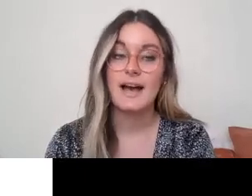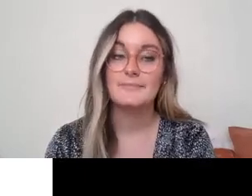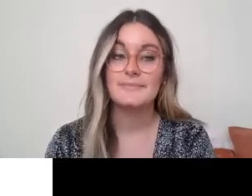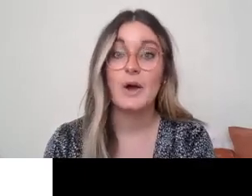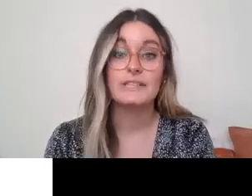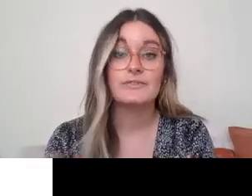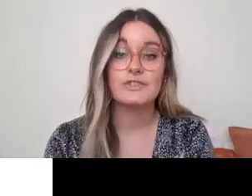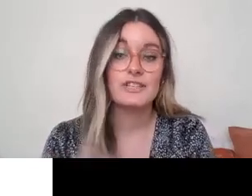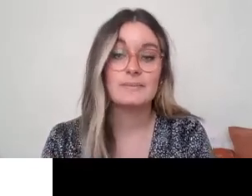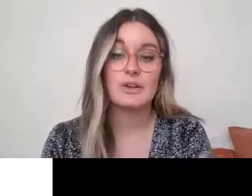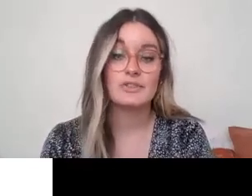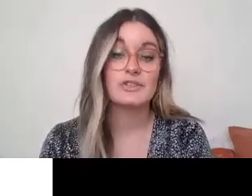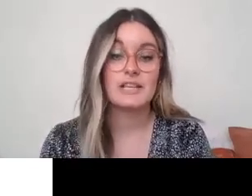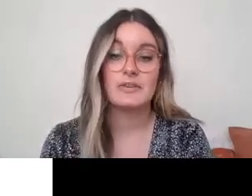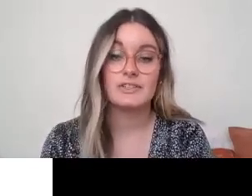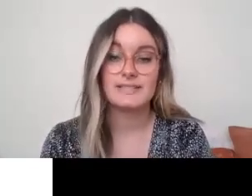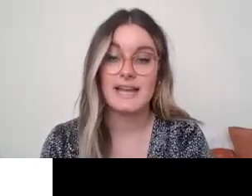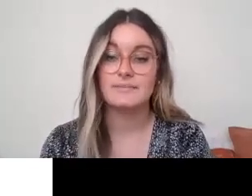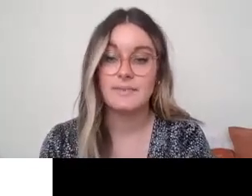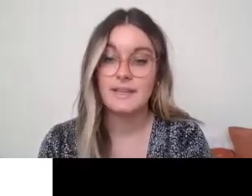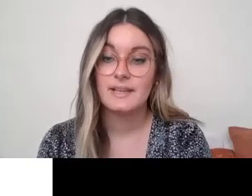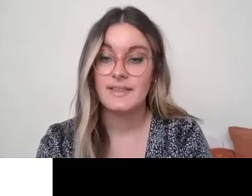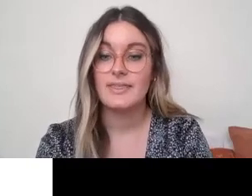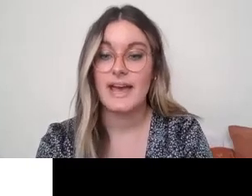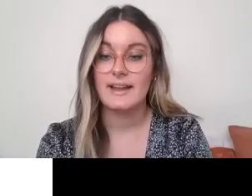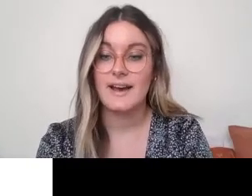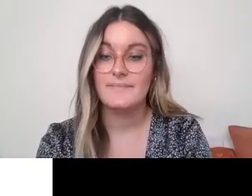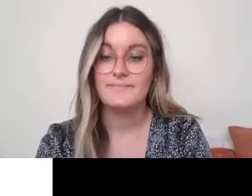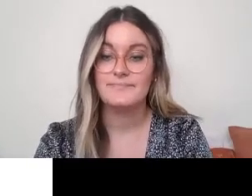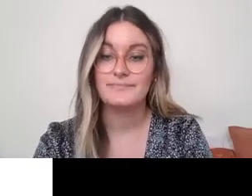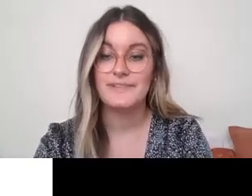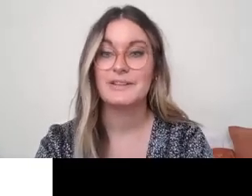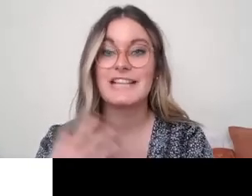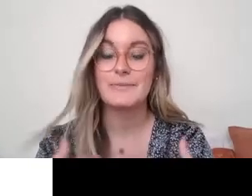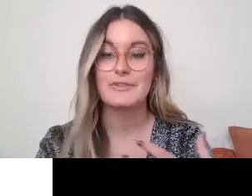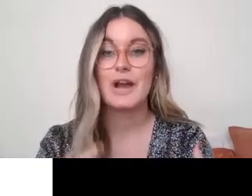not only for students but also yourself, and just that collaborative process